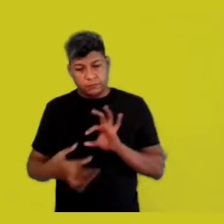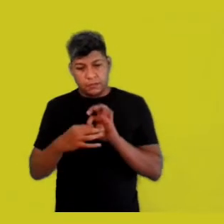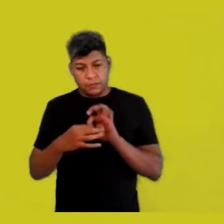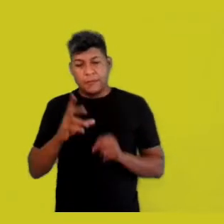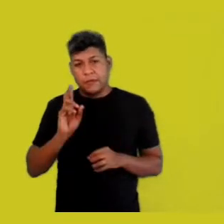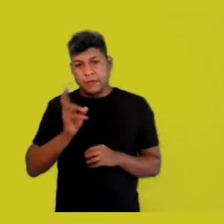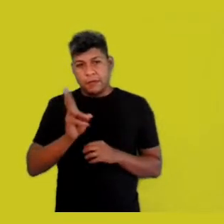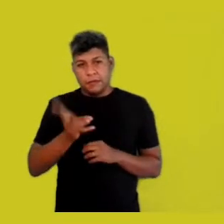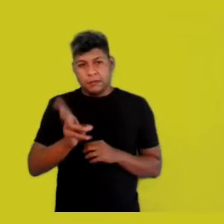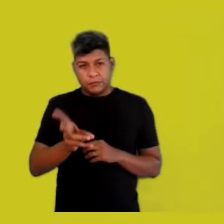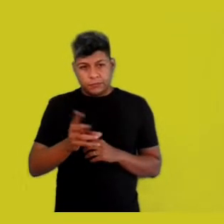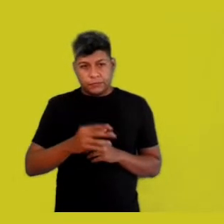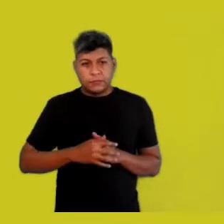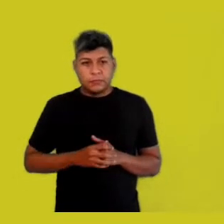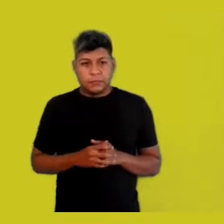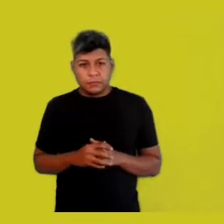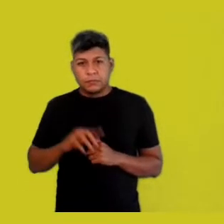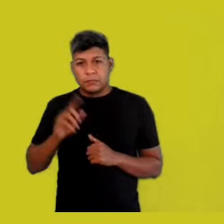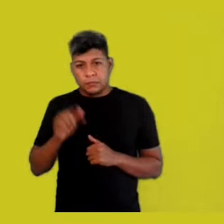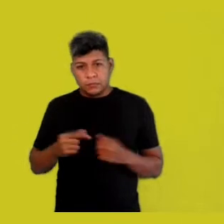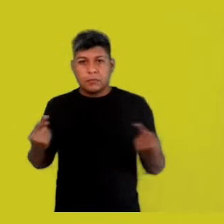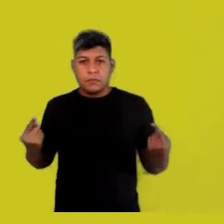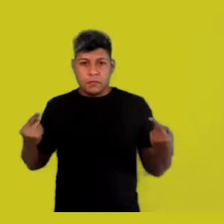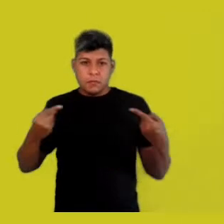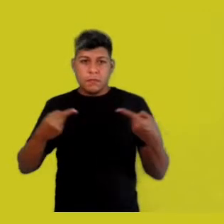and they are extremely challenging.